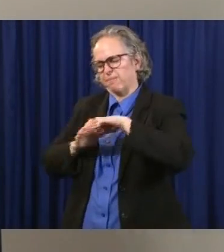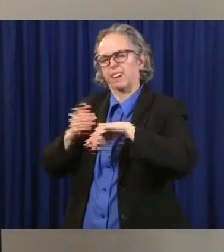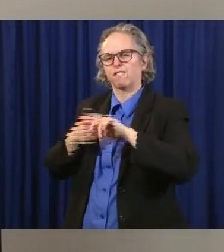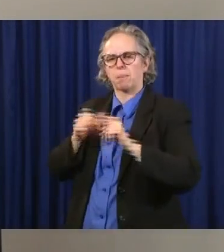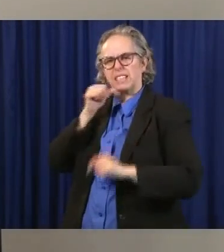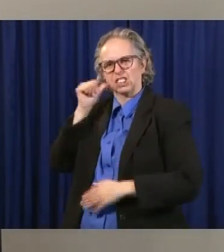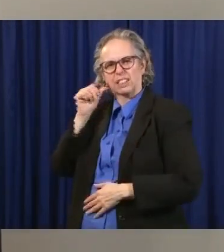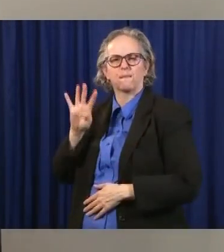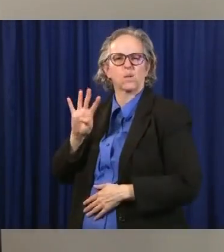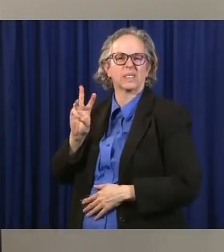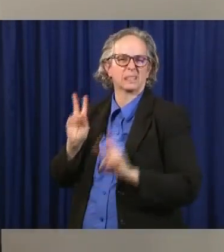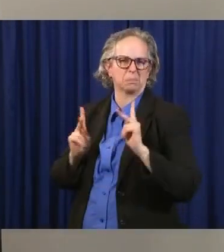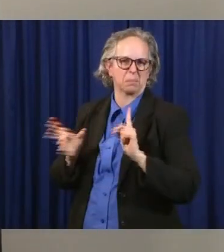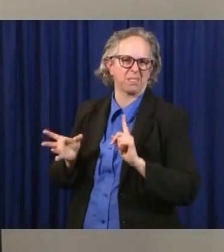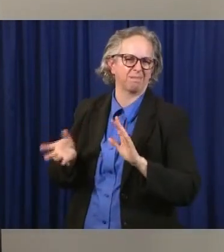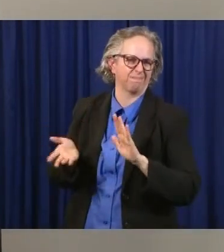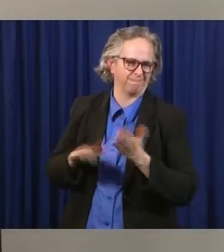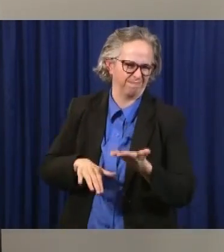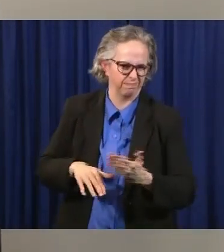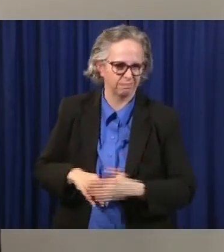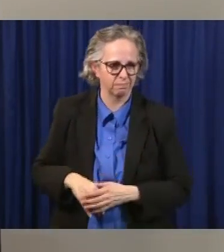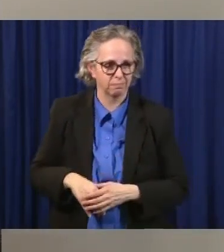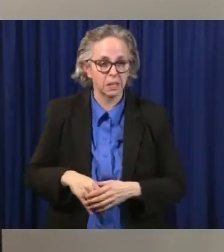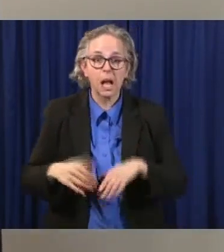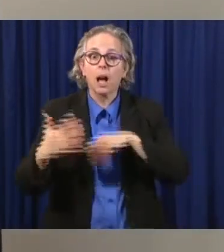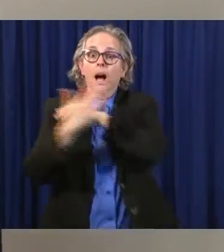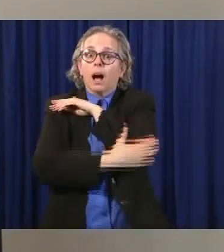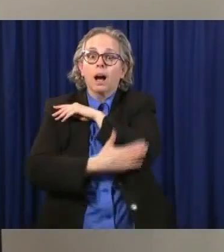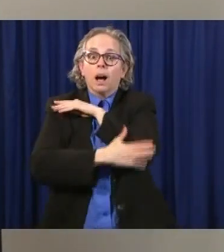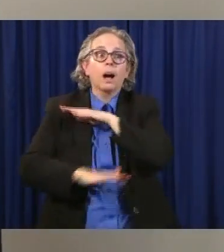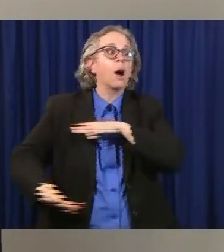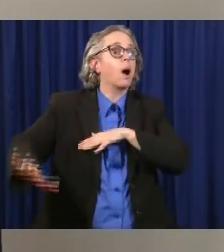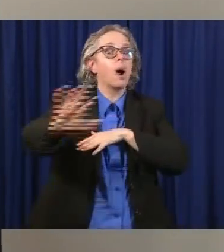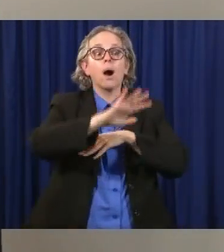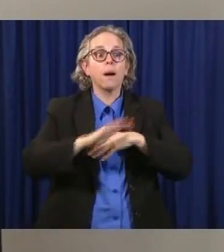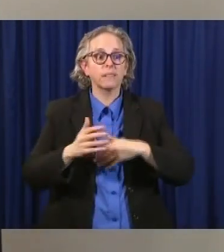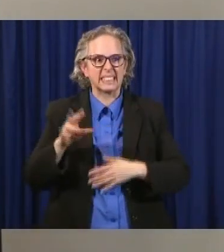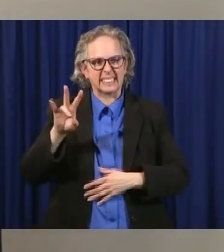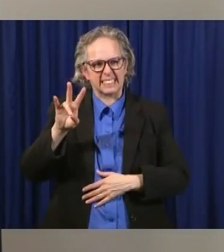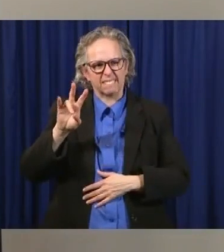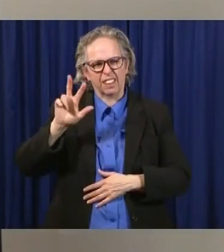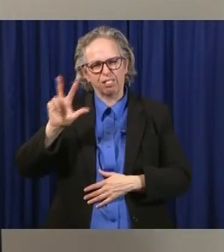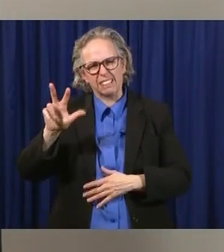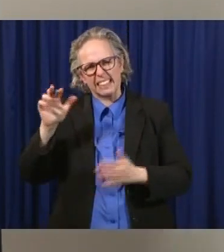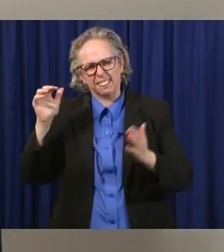THAT'S AN INCREASE IN 46 REPORTED OVER THE LAST 24 HOURS.